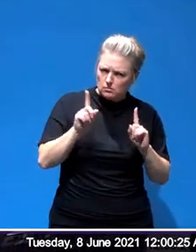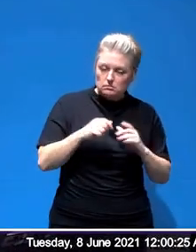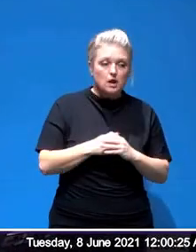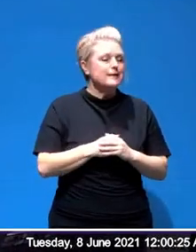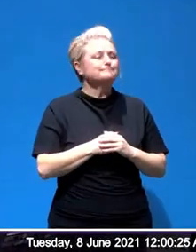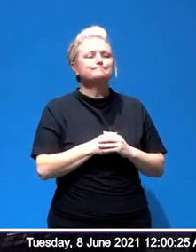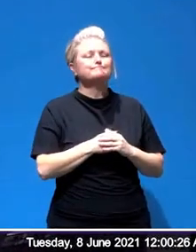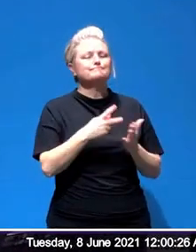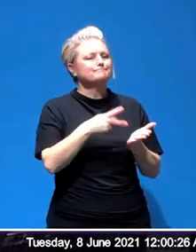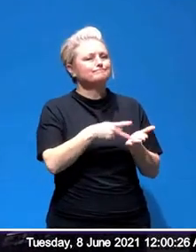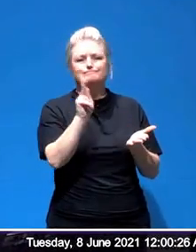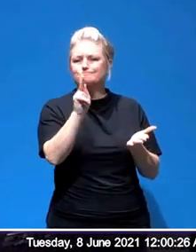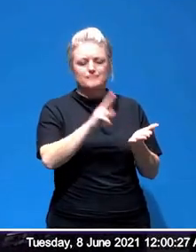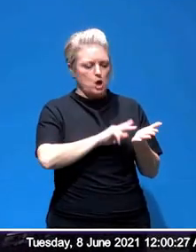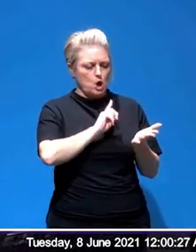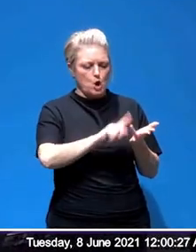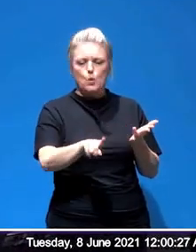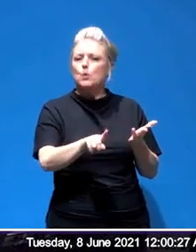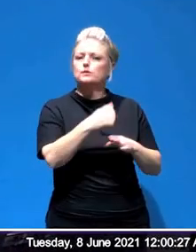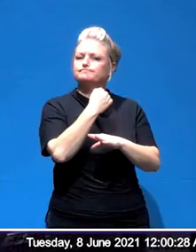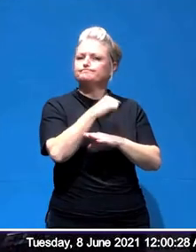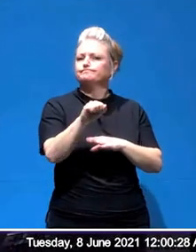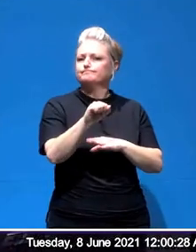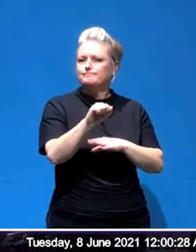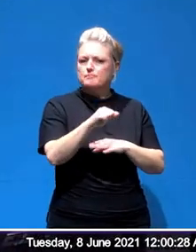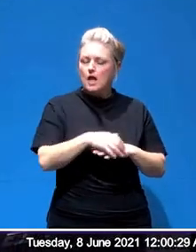I was extremely upset and said I would be requesting a review.